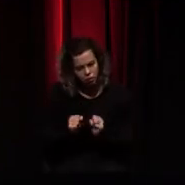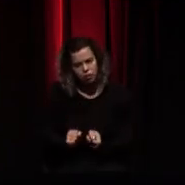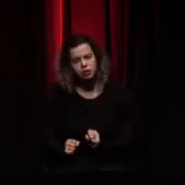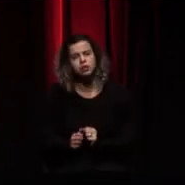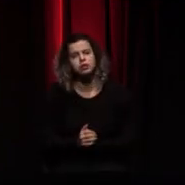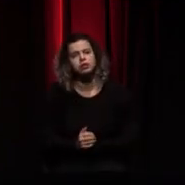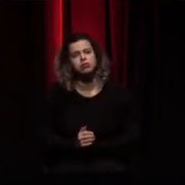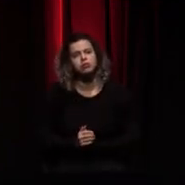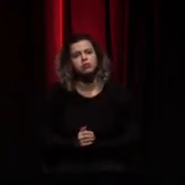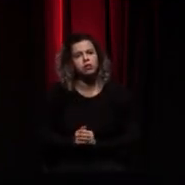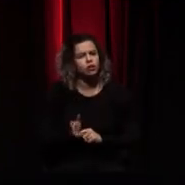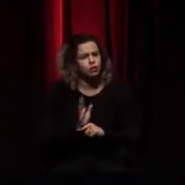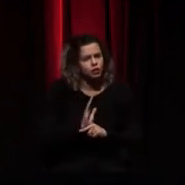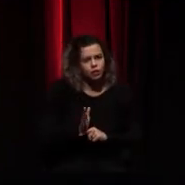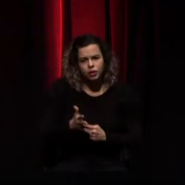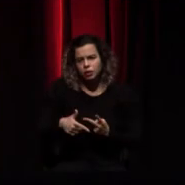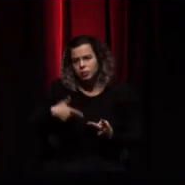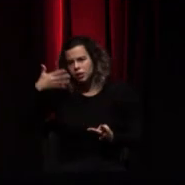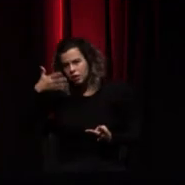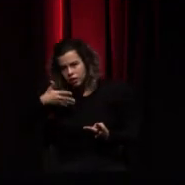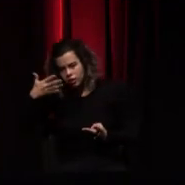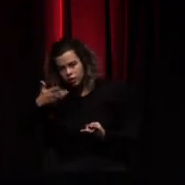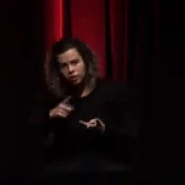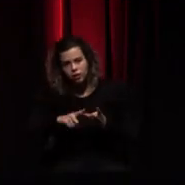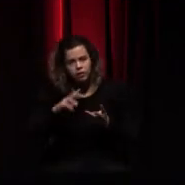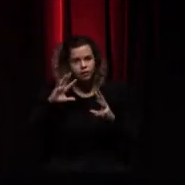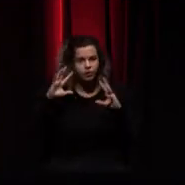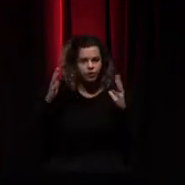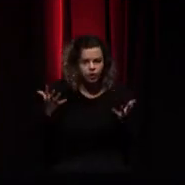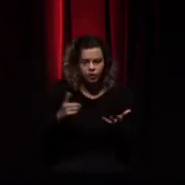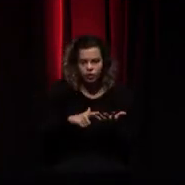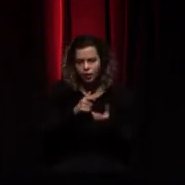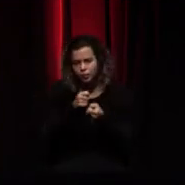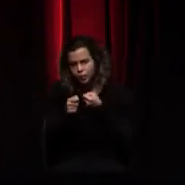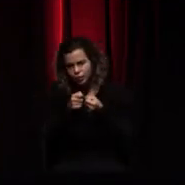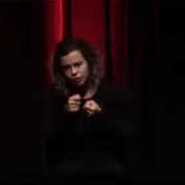video, conferences, events, reports, storytelling.